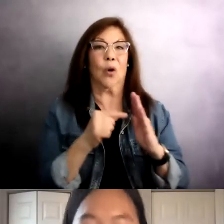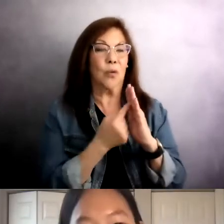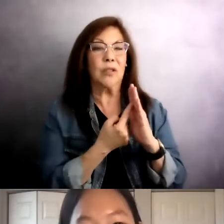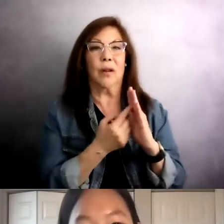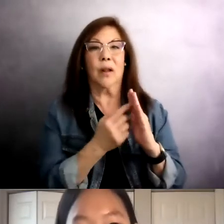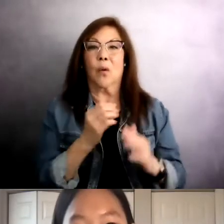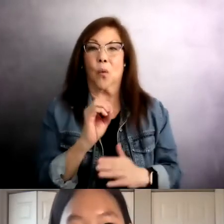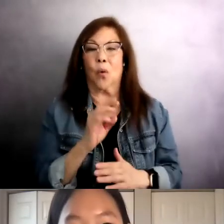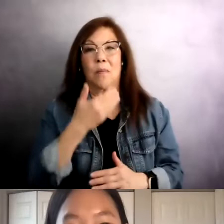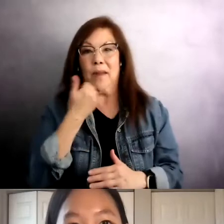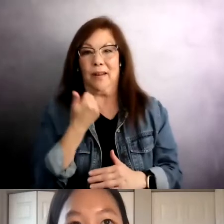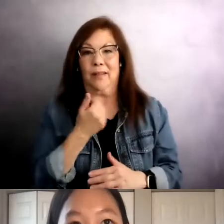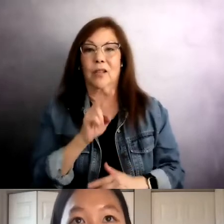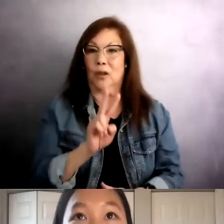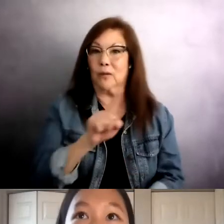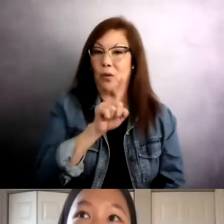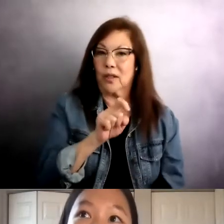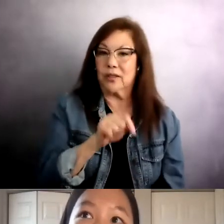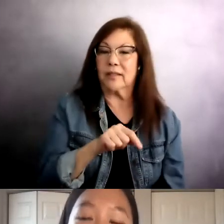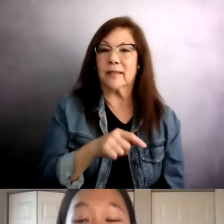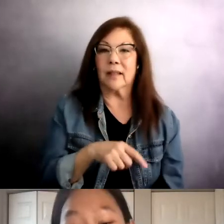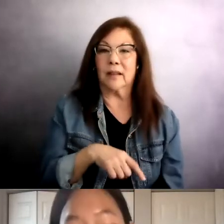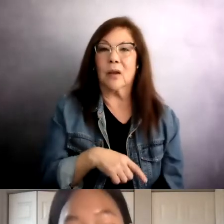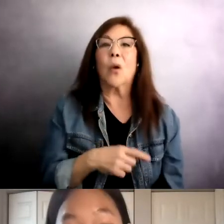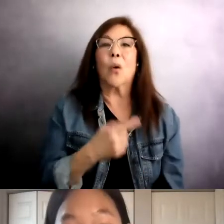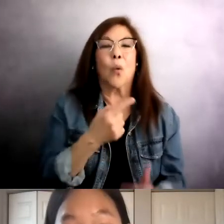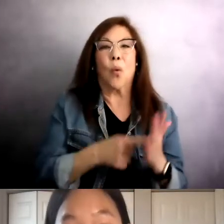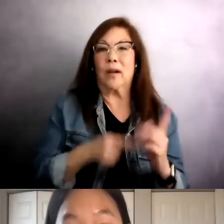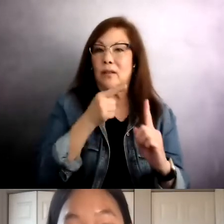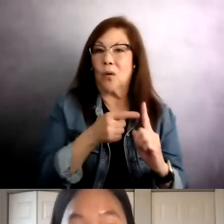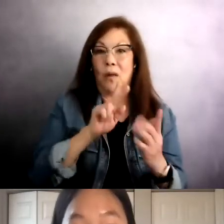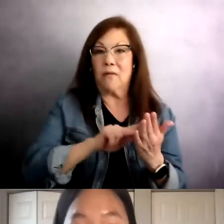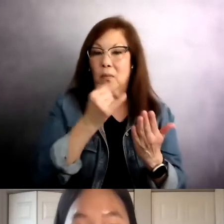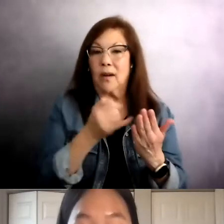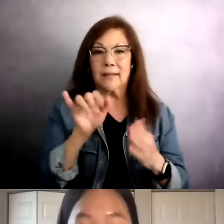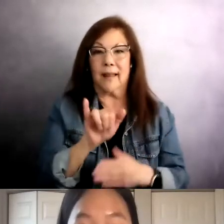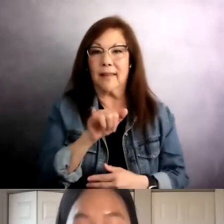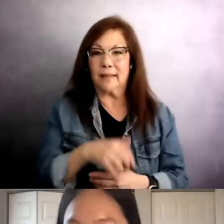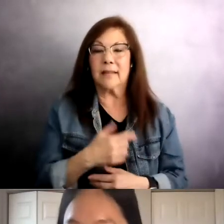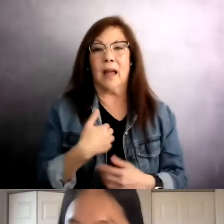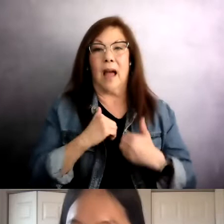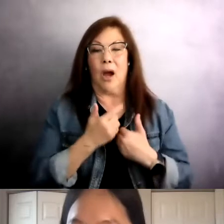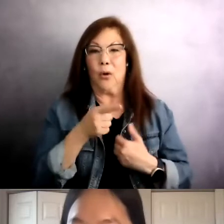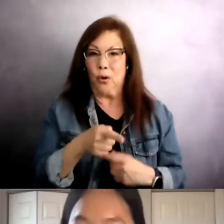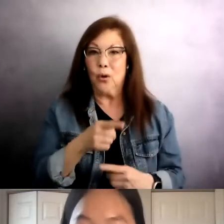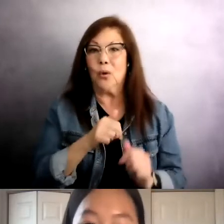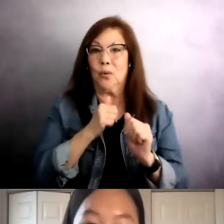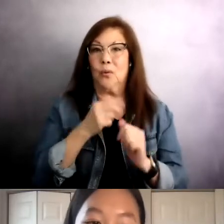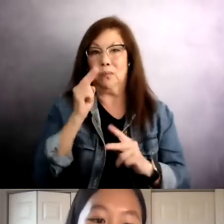is the goal of a project like this? The way that you perceive it and second, I have a